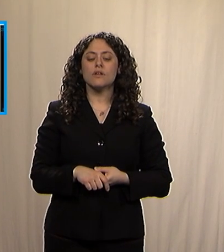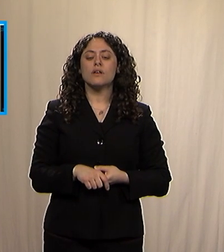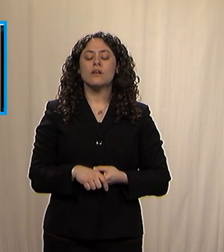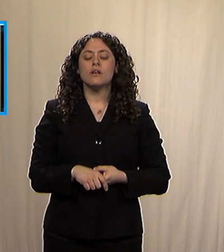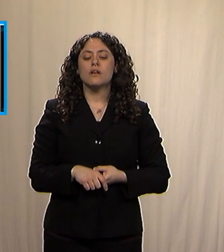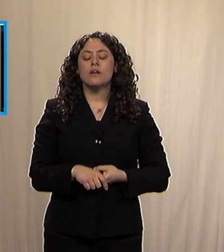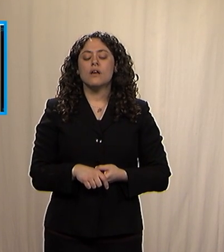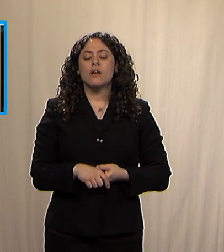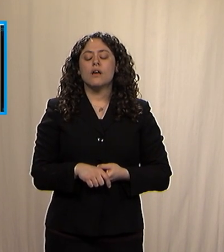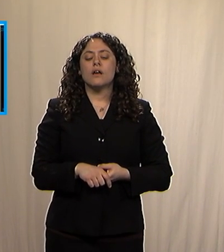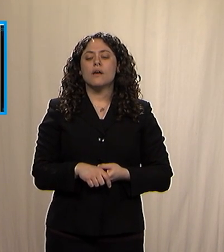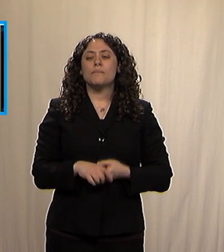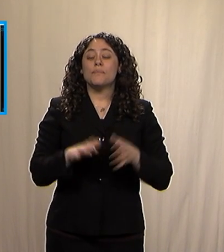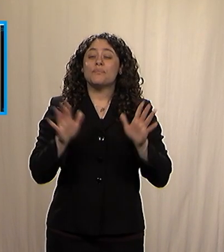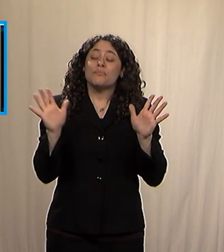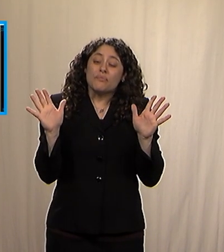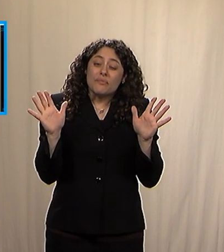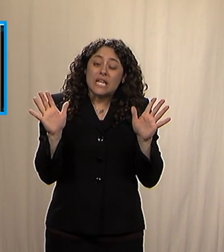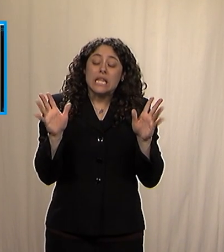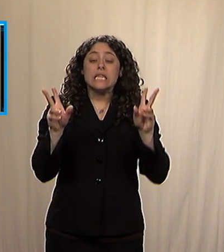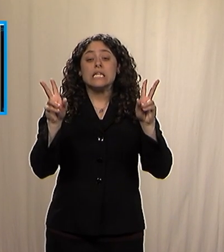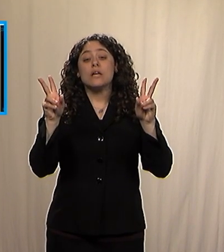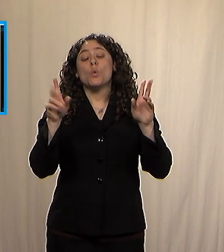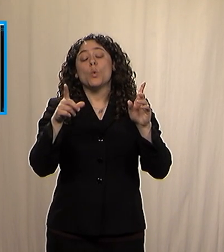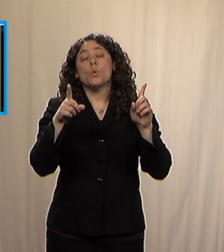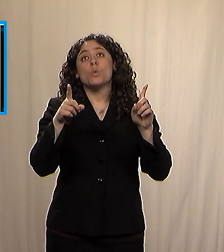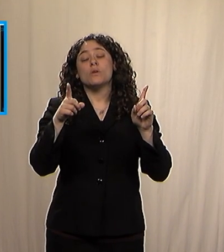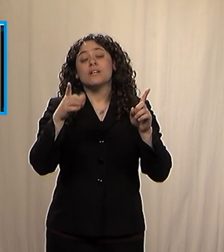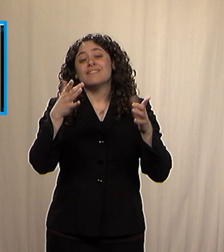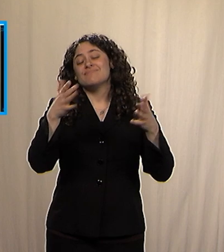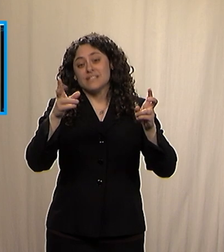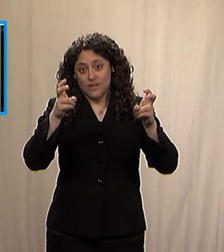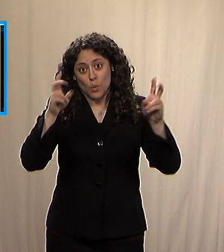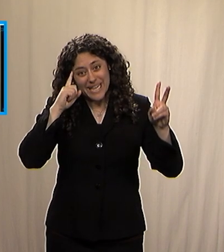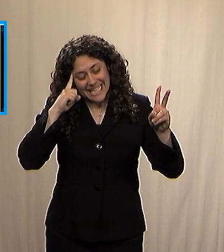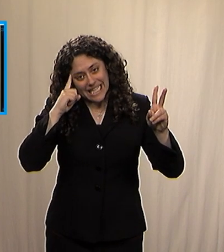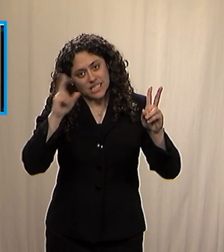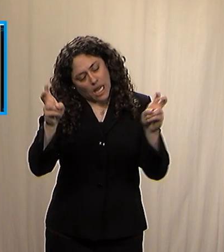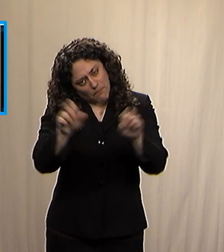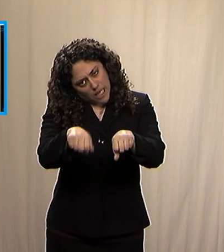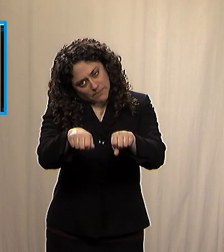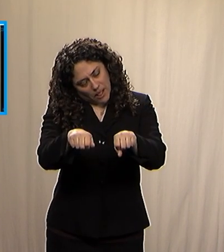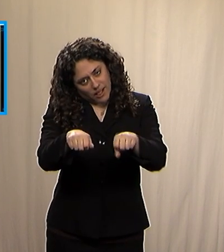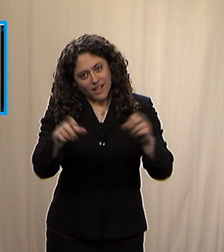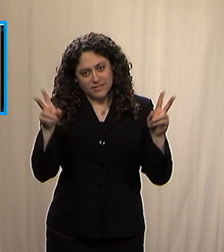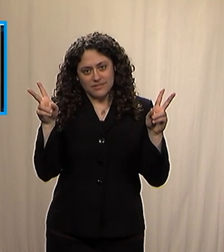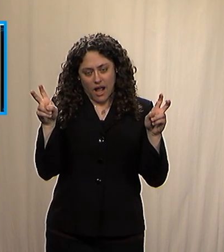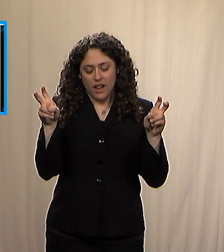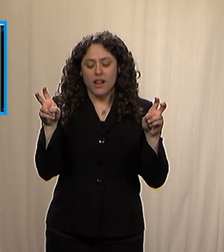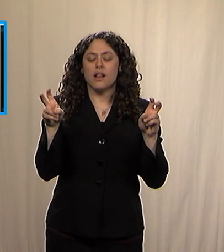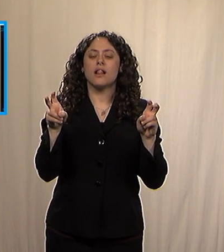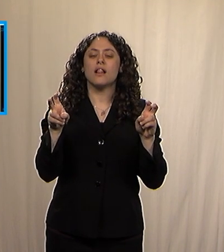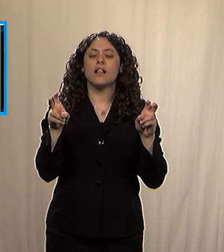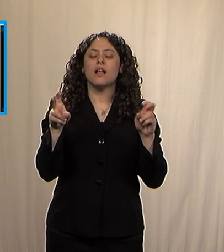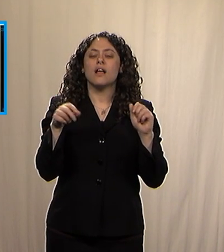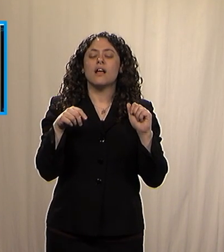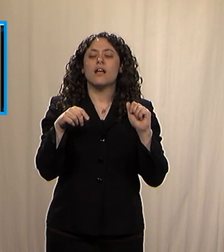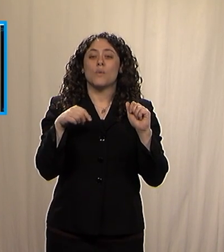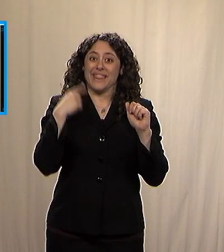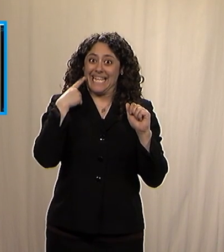The tentative title is I believe, "The Role of Community Interpreters: